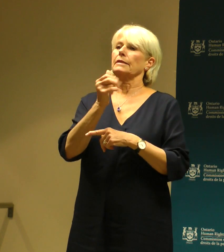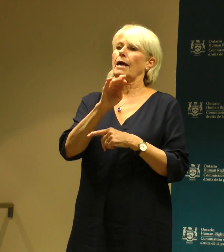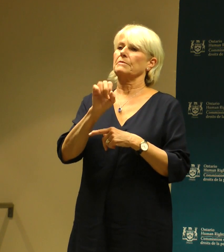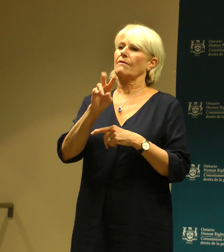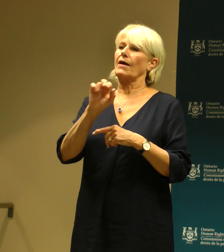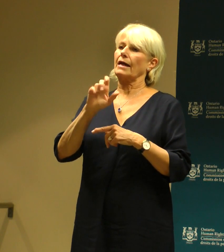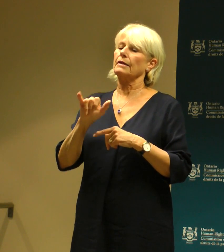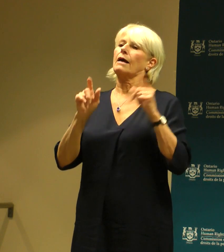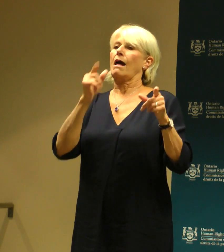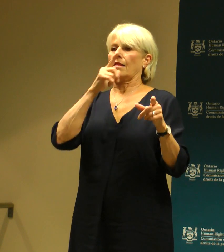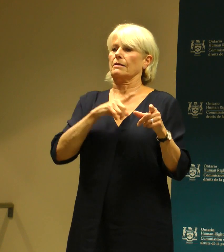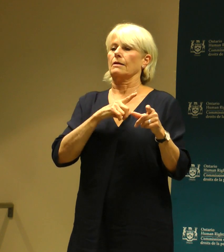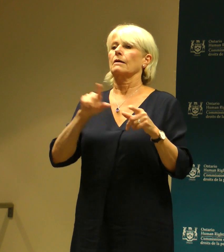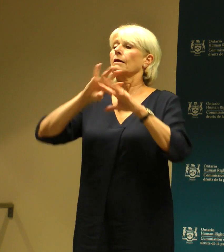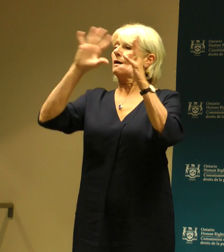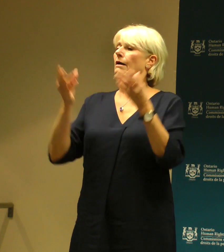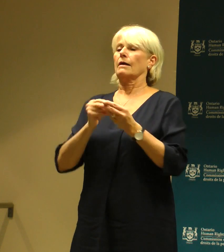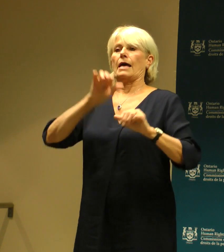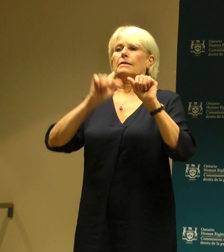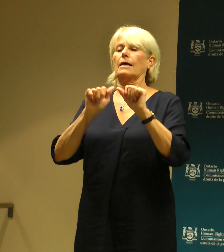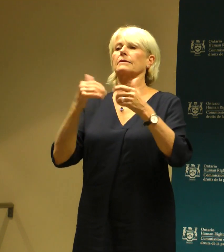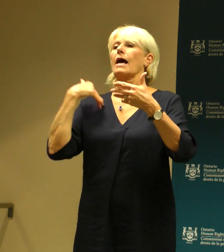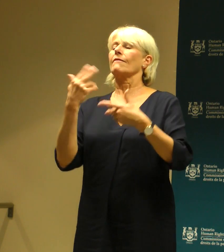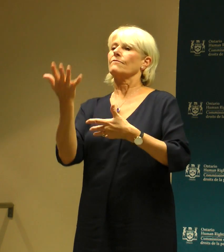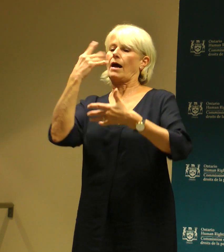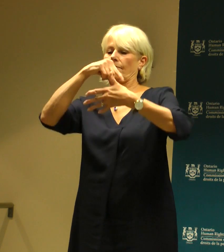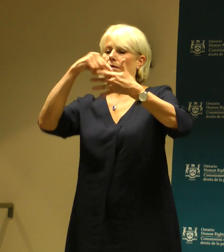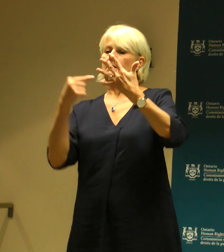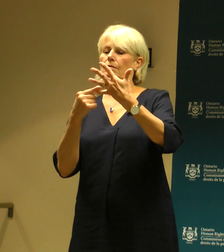We will assess these boards against five benchmarks that are widely recognized as